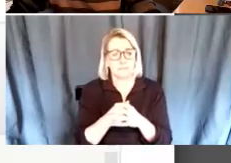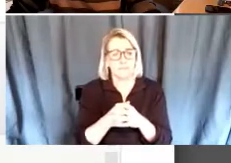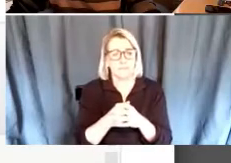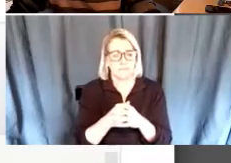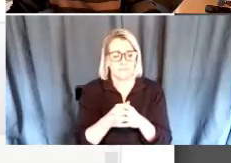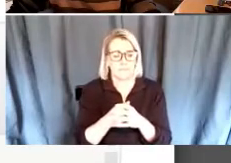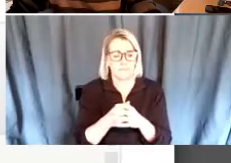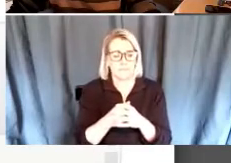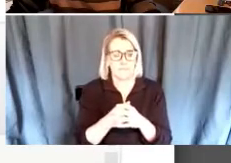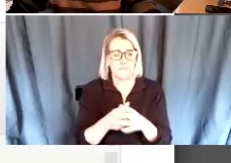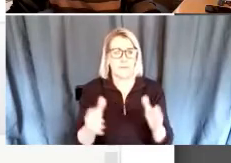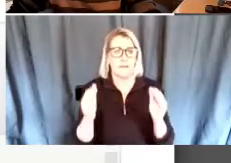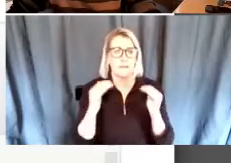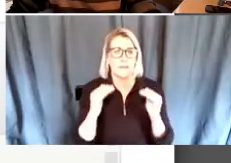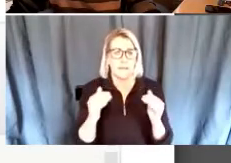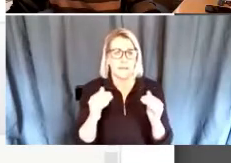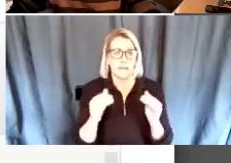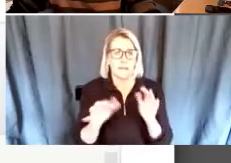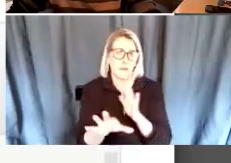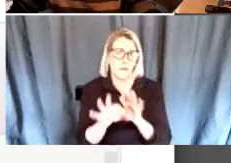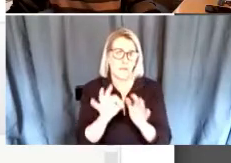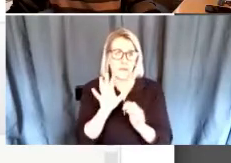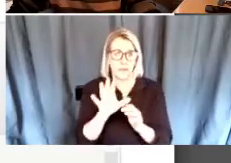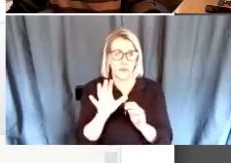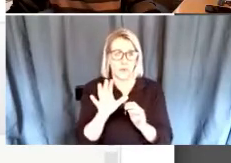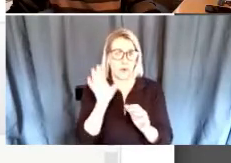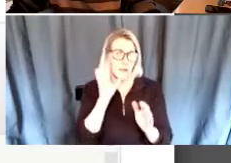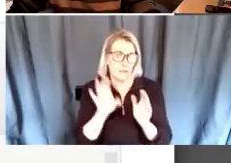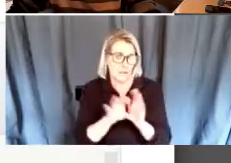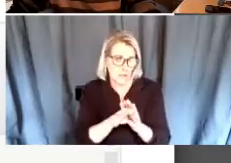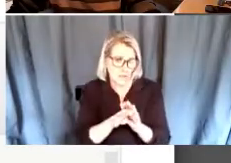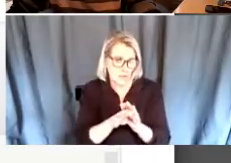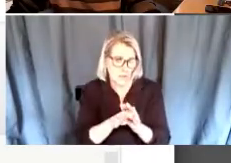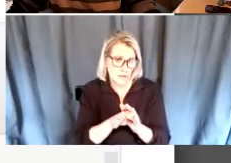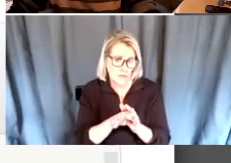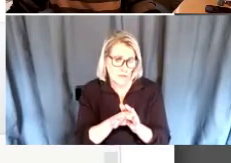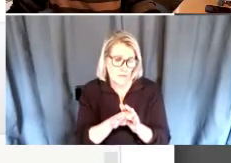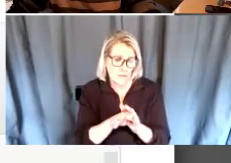Next, you select your image and click OK.